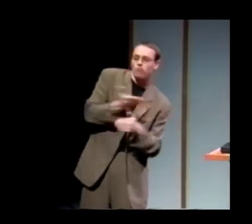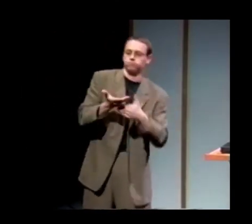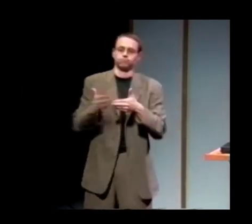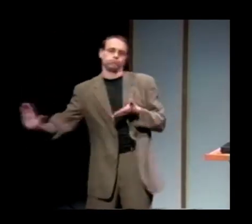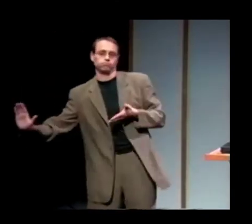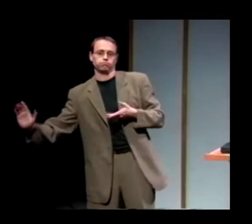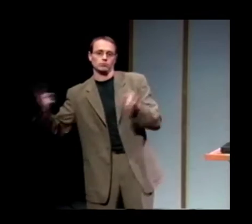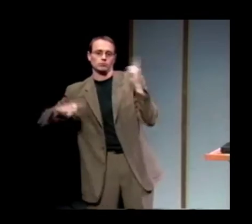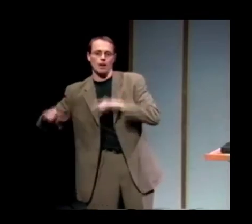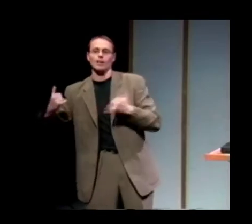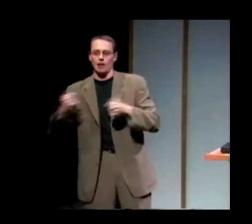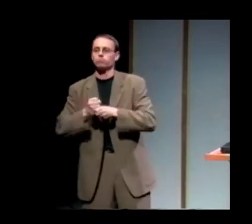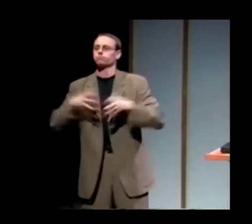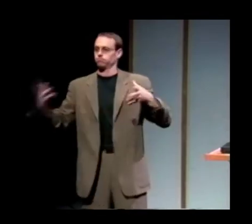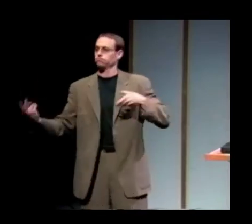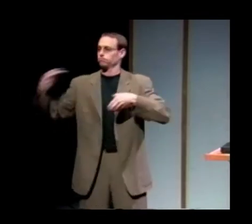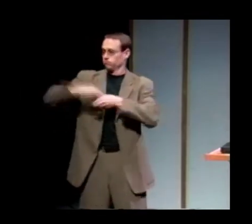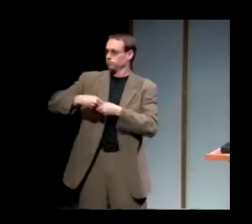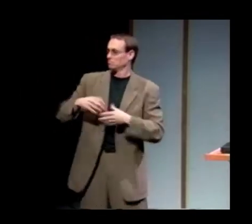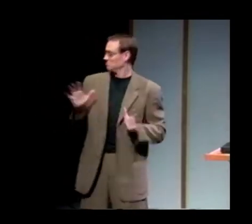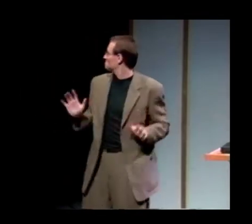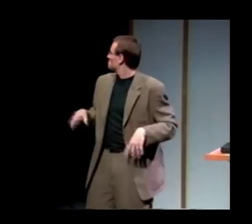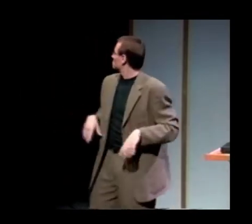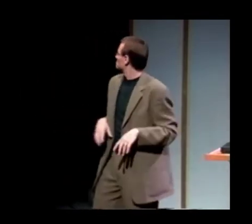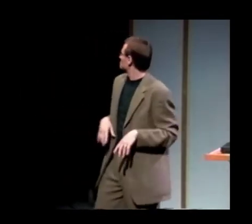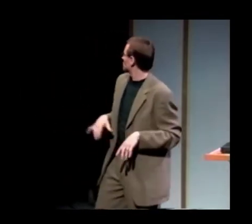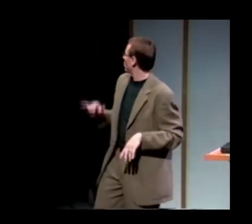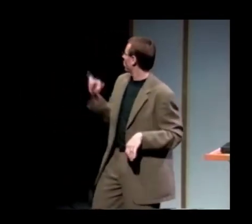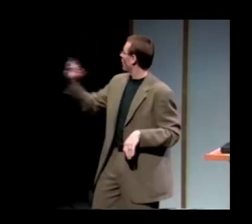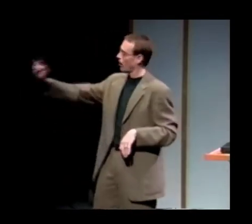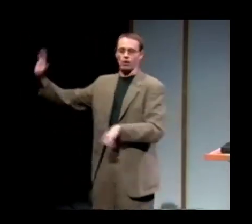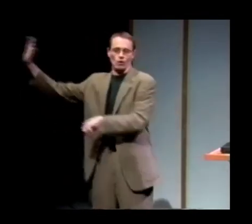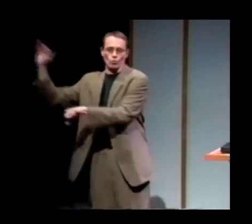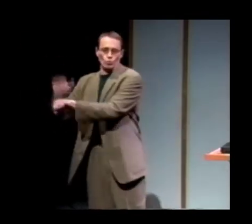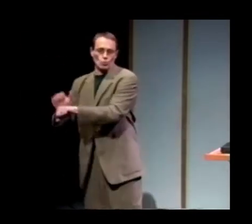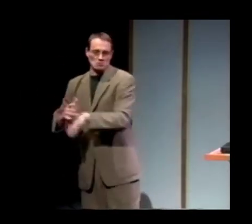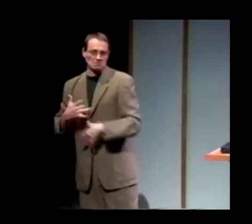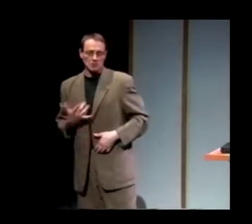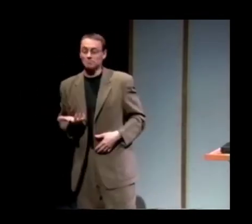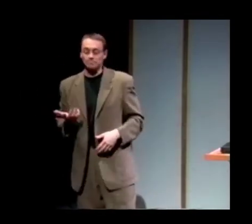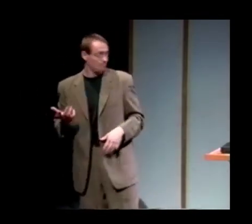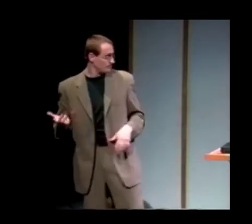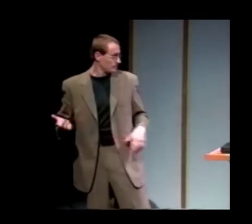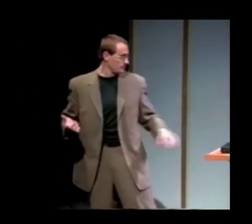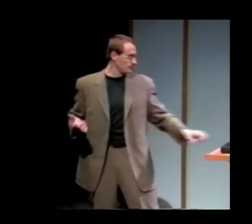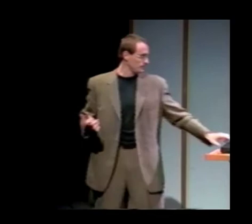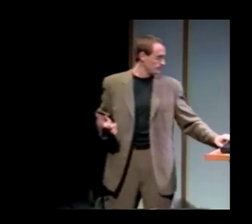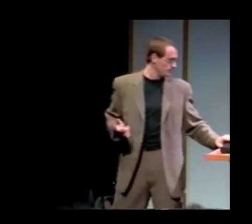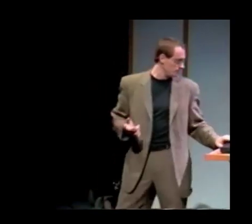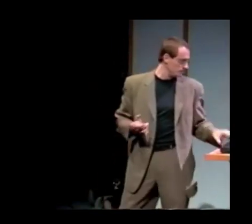WAS WHAT LANGUAGE WAS, AND SIGN LANGUAGE WAS NOT INVOLVED. SIGN LANGUAGE WAS NOT INCLUDED,